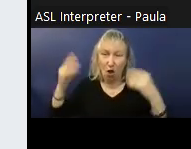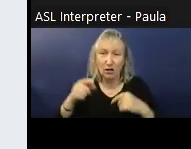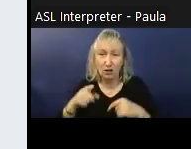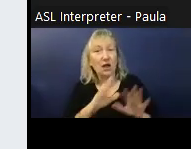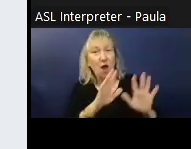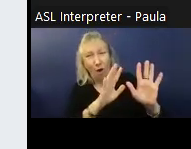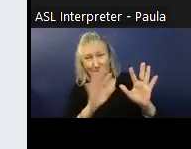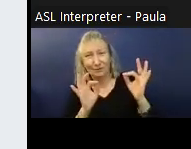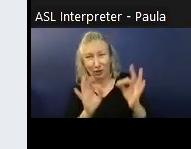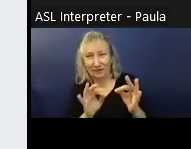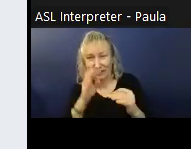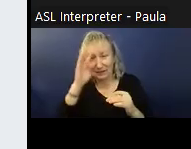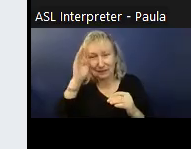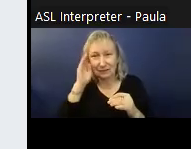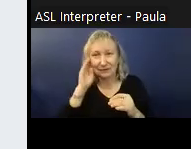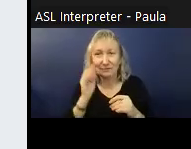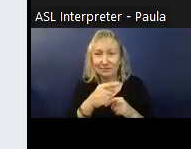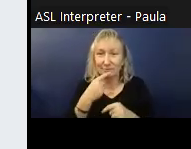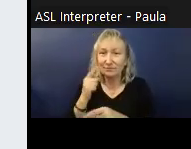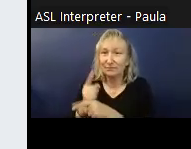Primarily the language of a complaint.